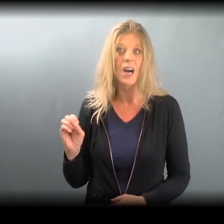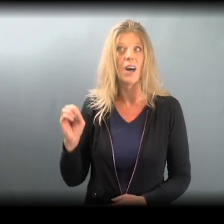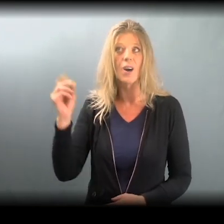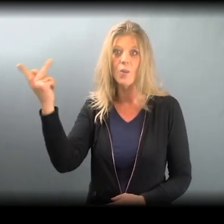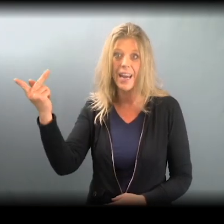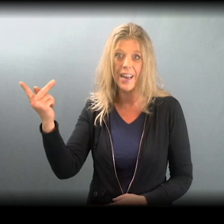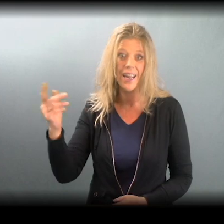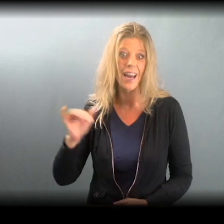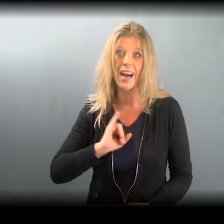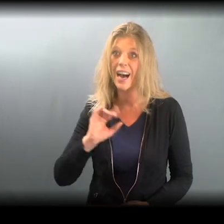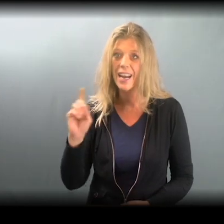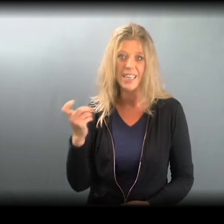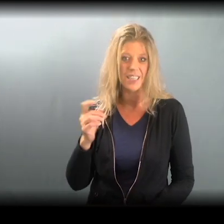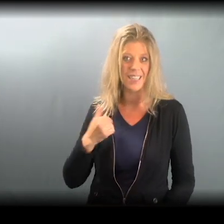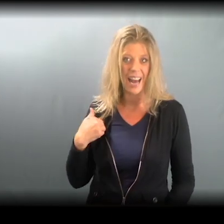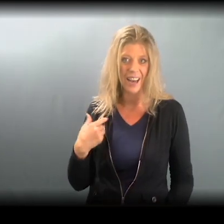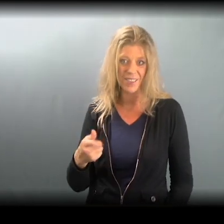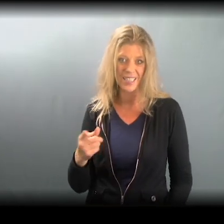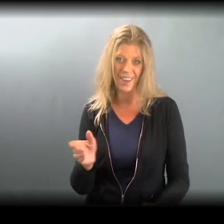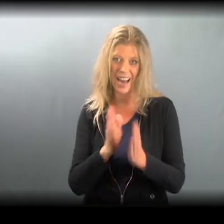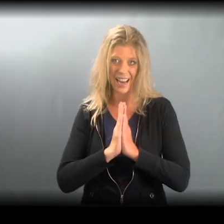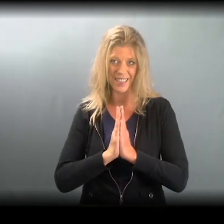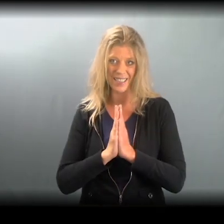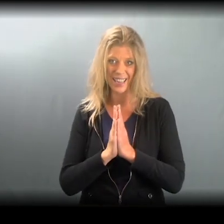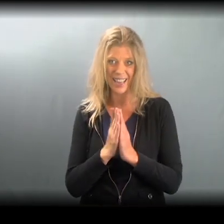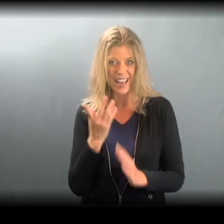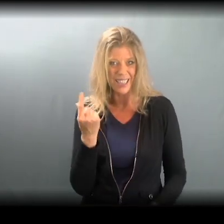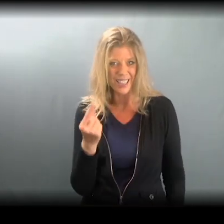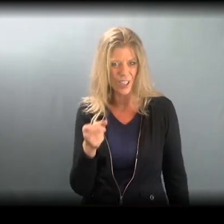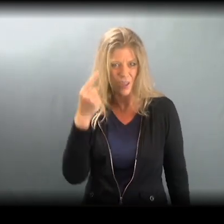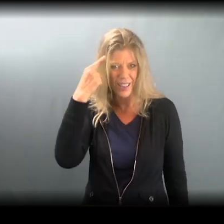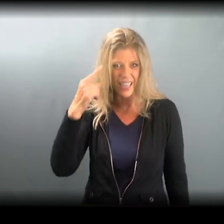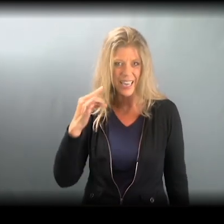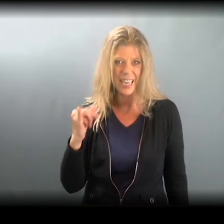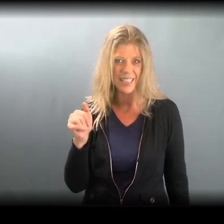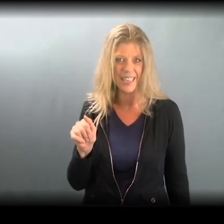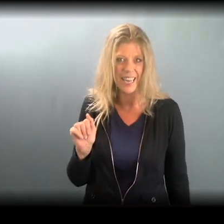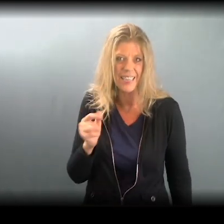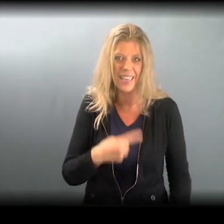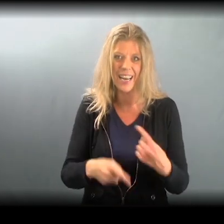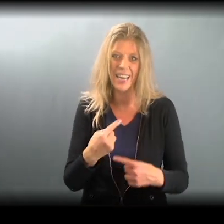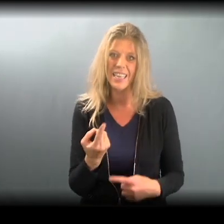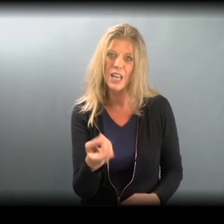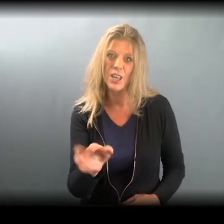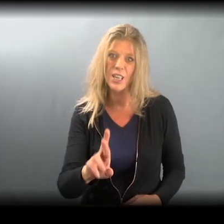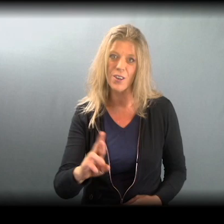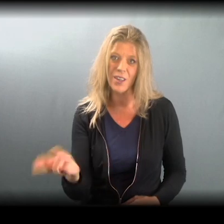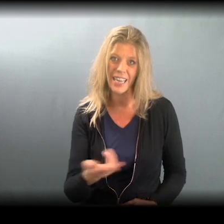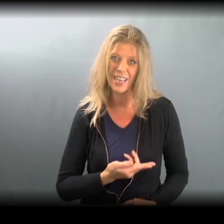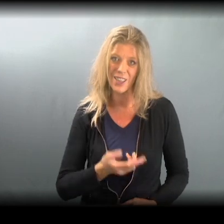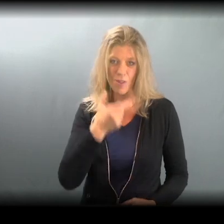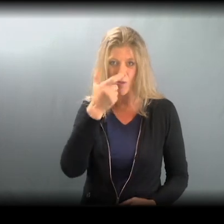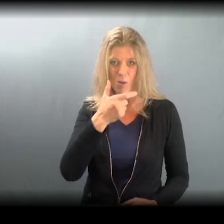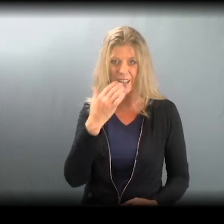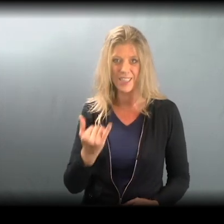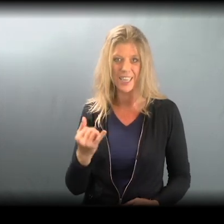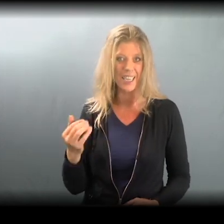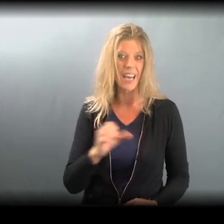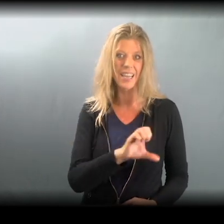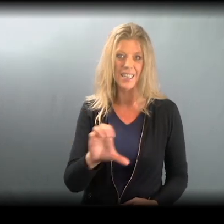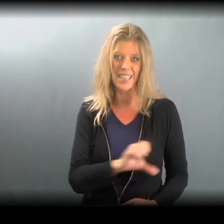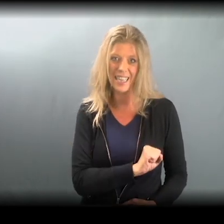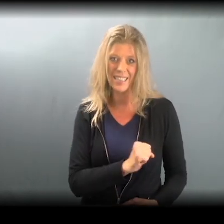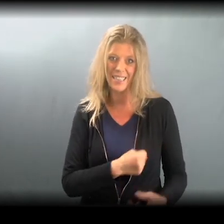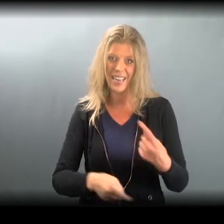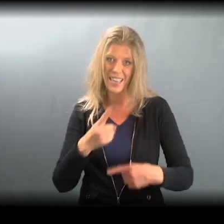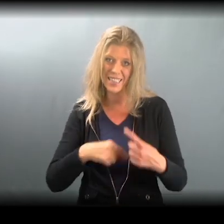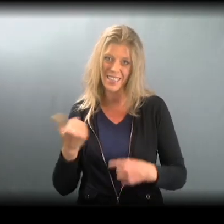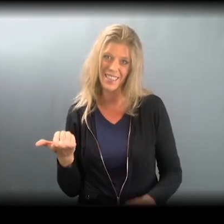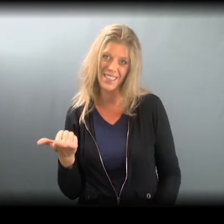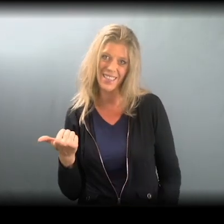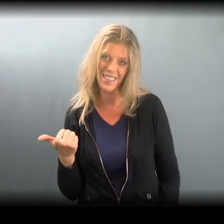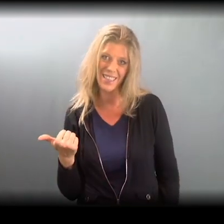Okay, I just have to ask. "Do you think it's a sign you're here watching these signs?"